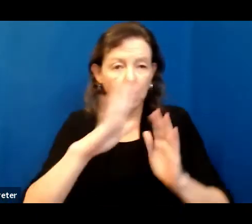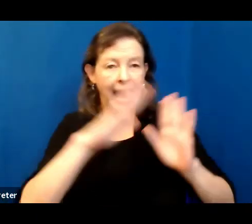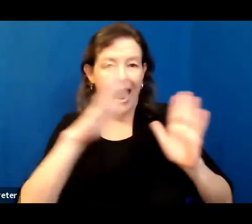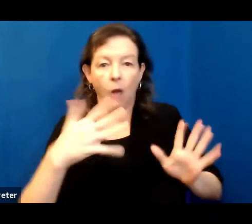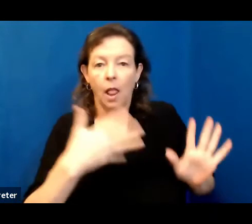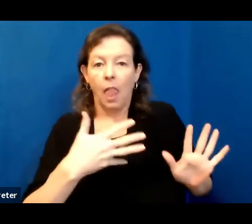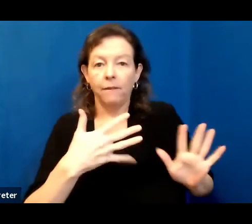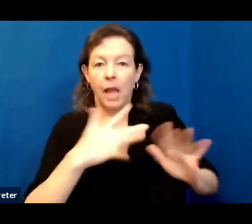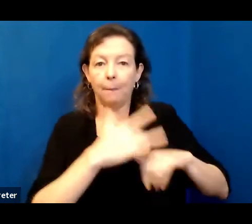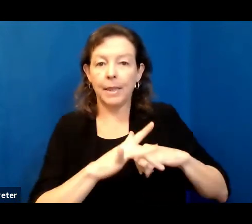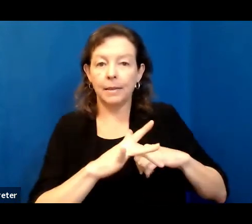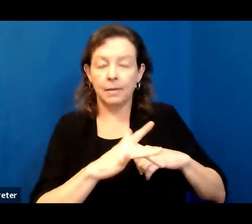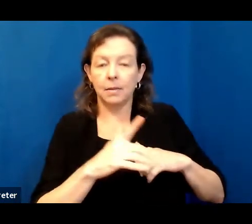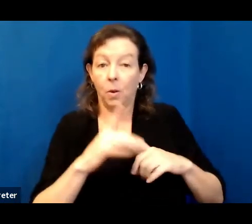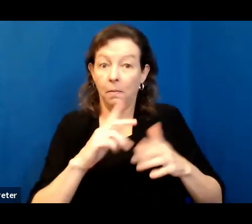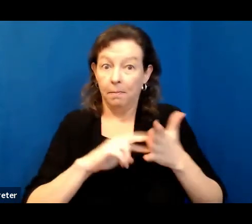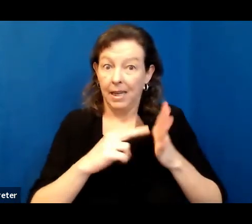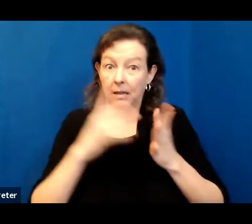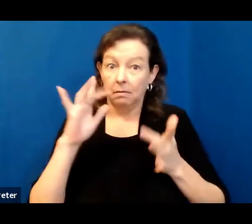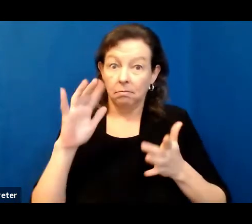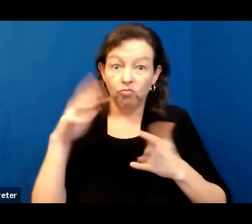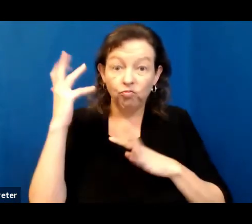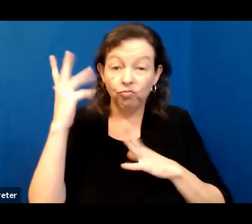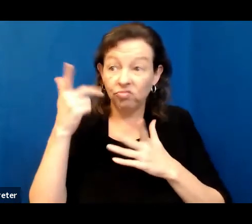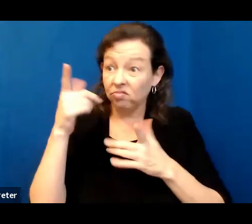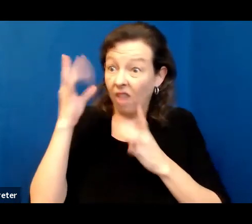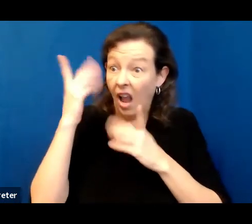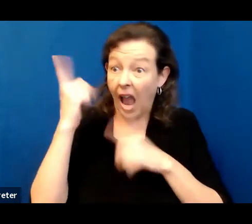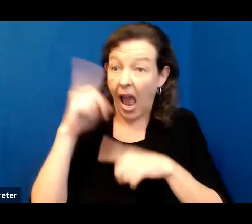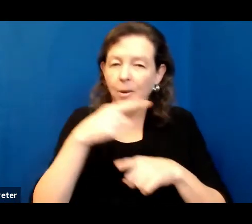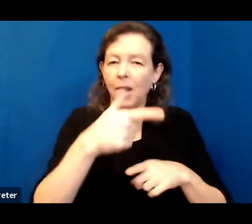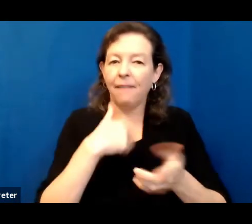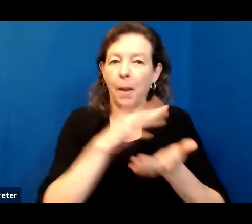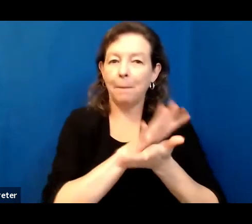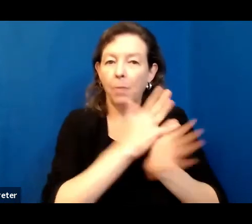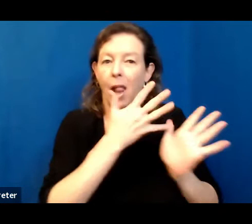So after a disaster, there may be documents mailing around with your name or information on it.